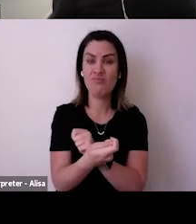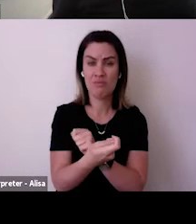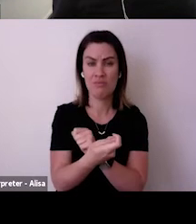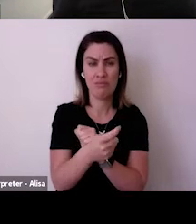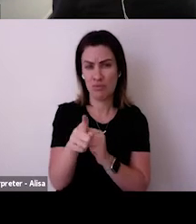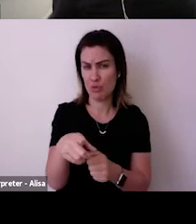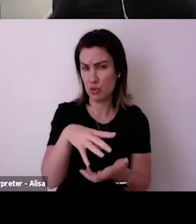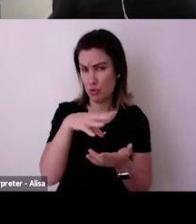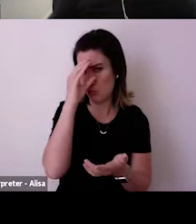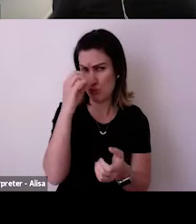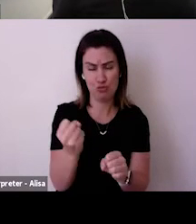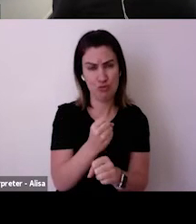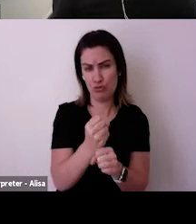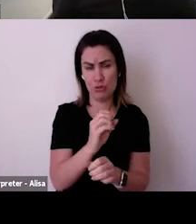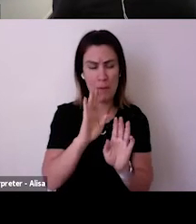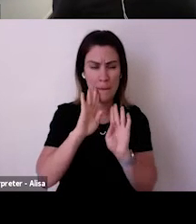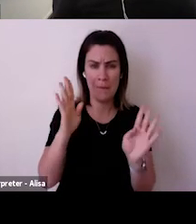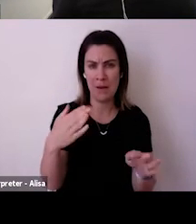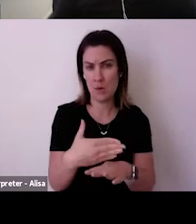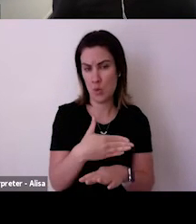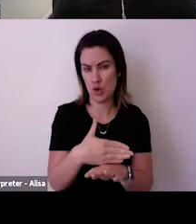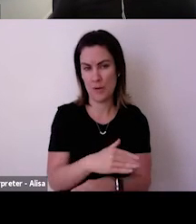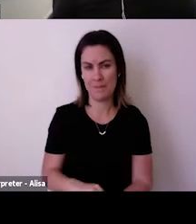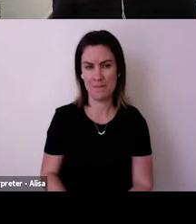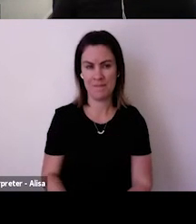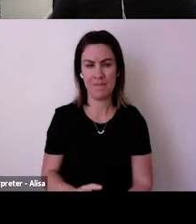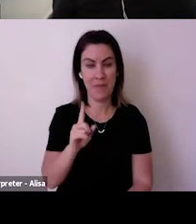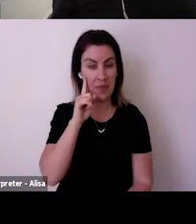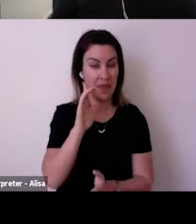work there. That is probably all for me. I think that gives